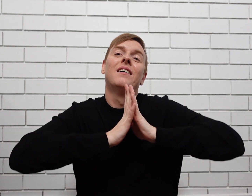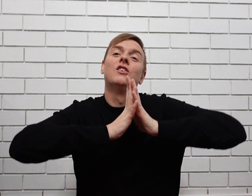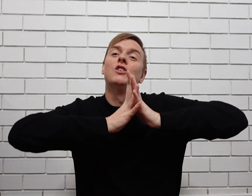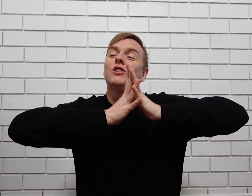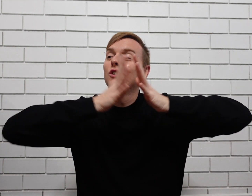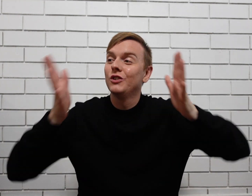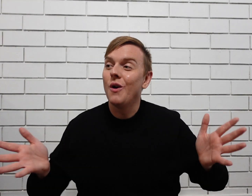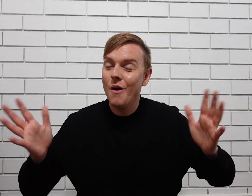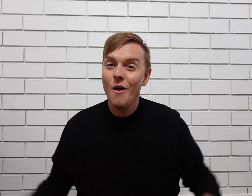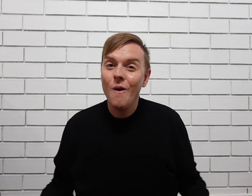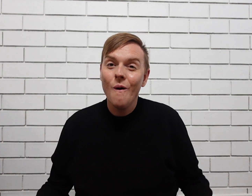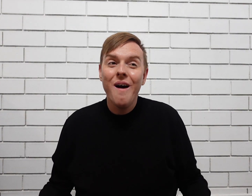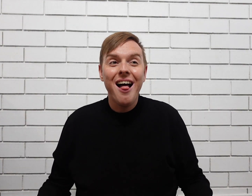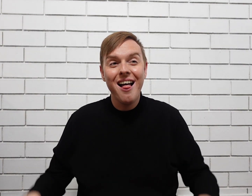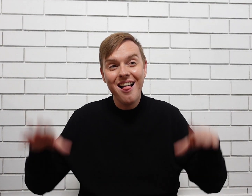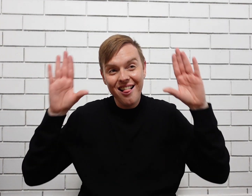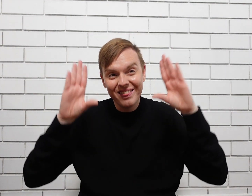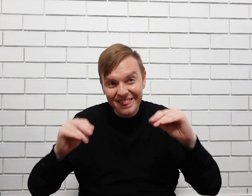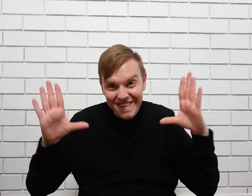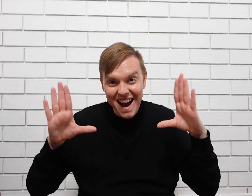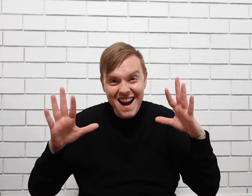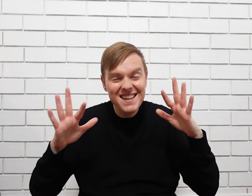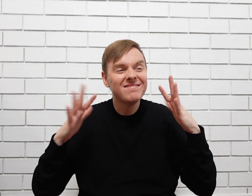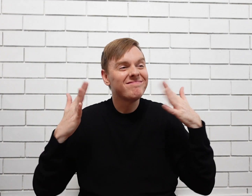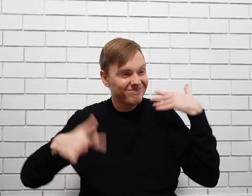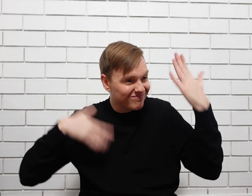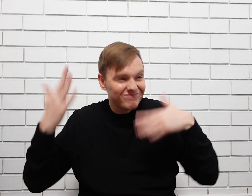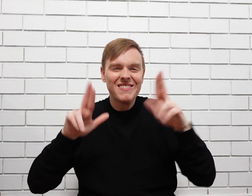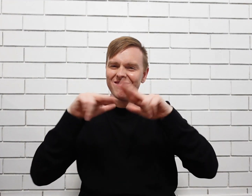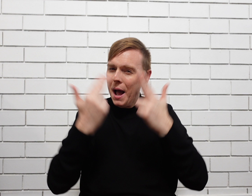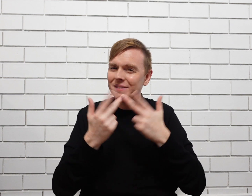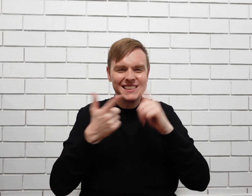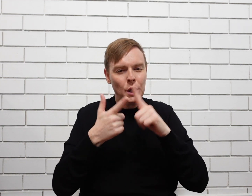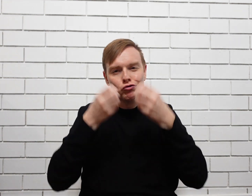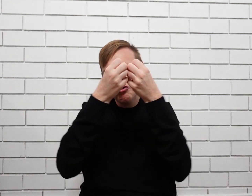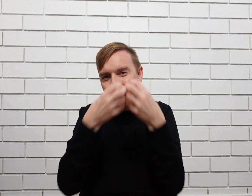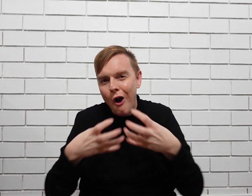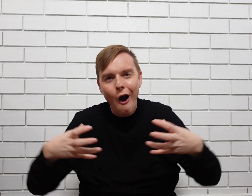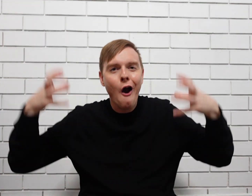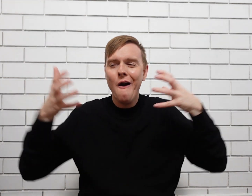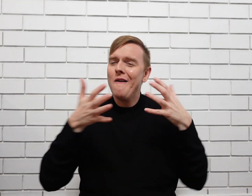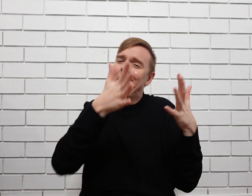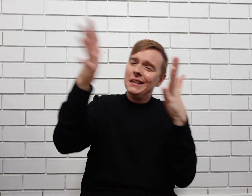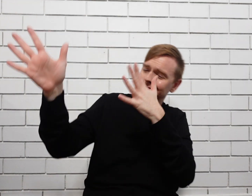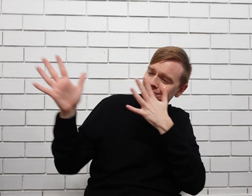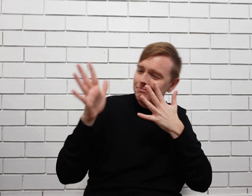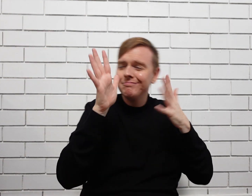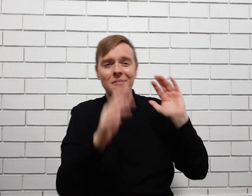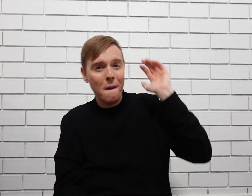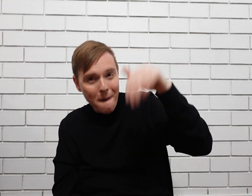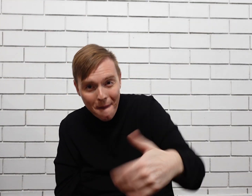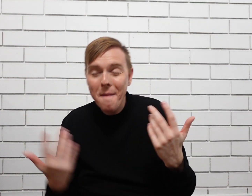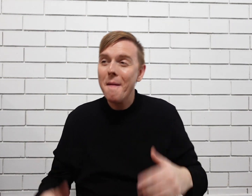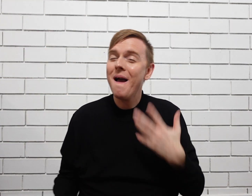So, my family continue growing and we used Auslan at home.